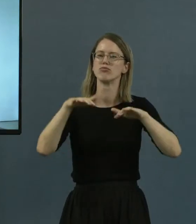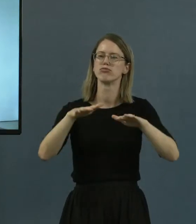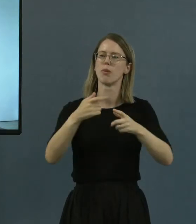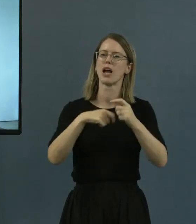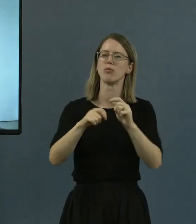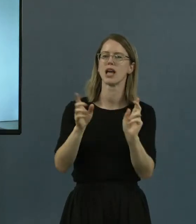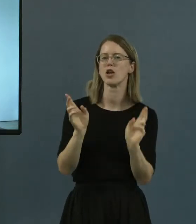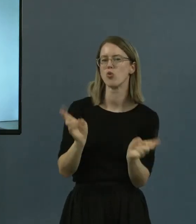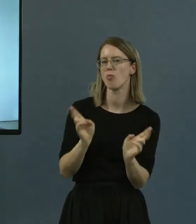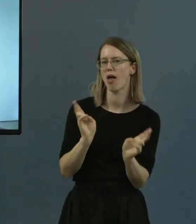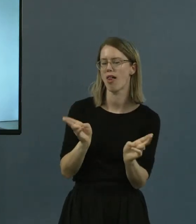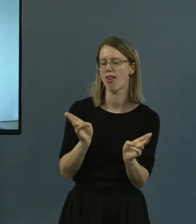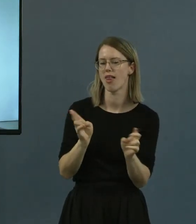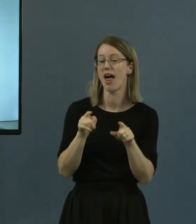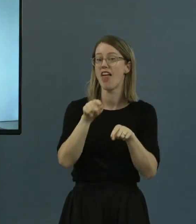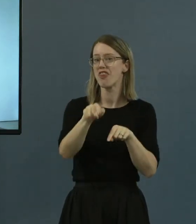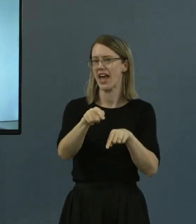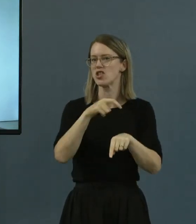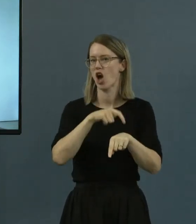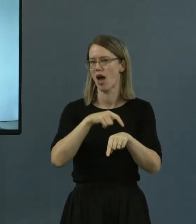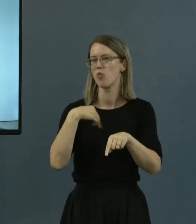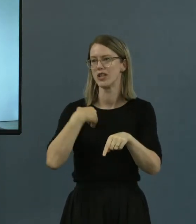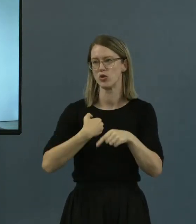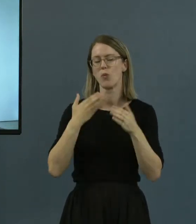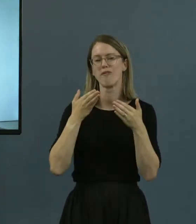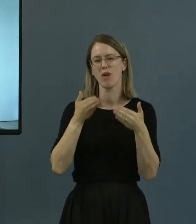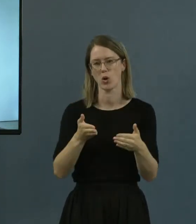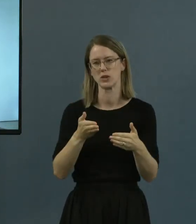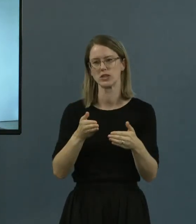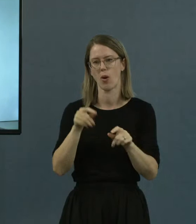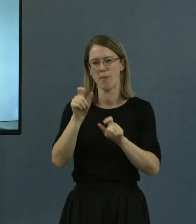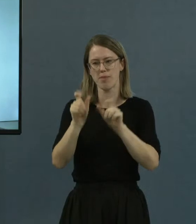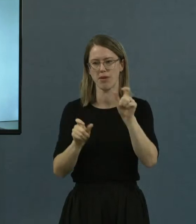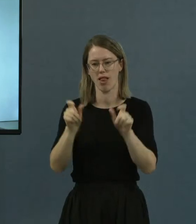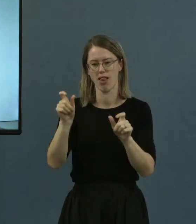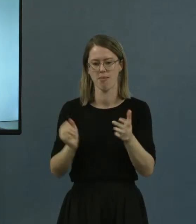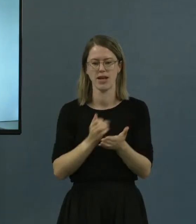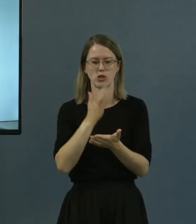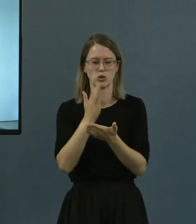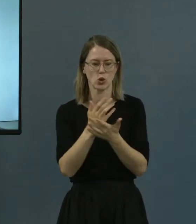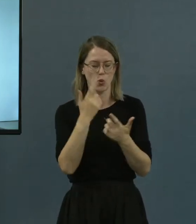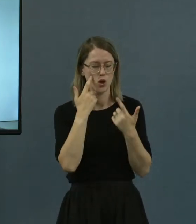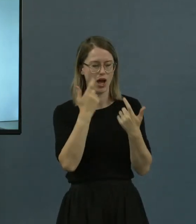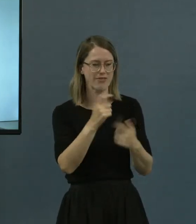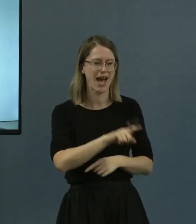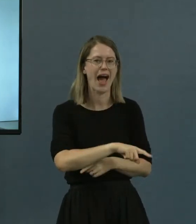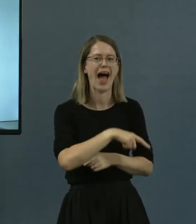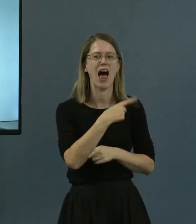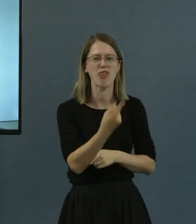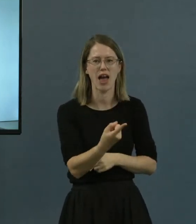community, and then we do have to start re-prioritising our